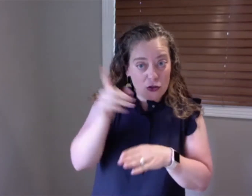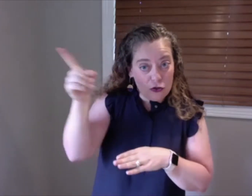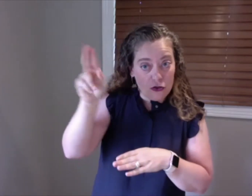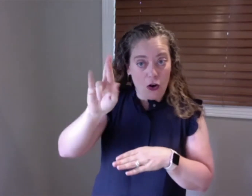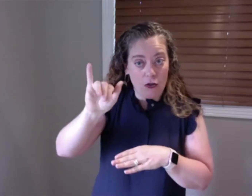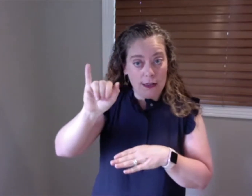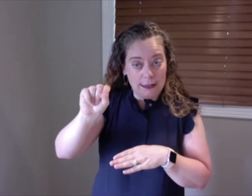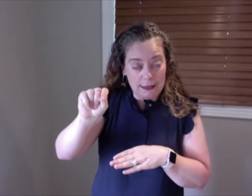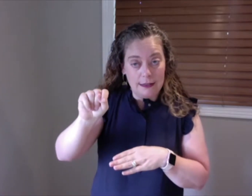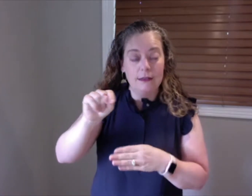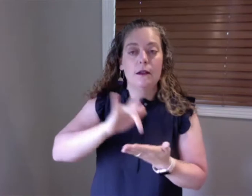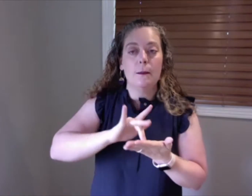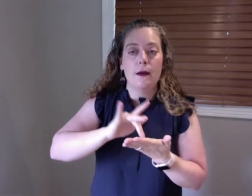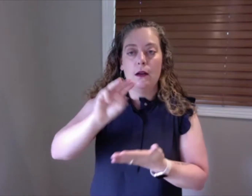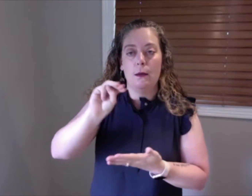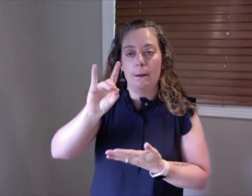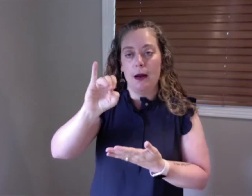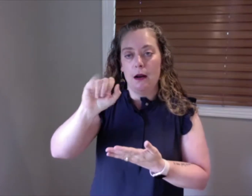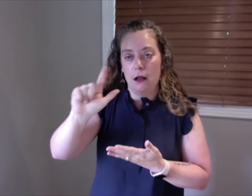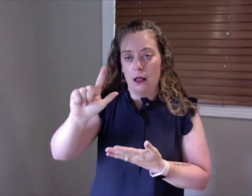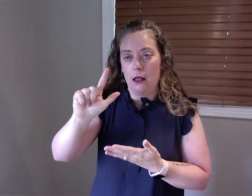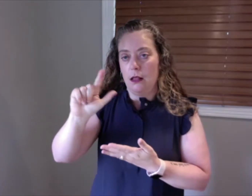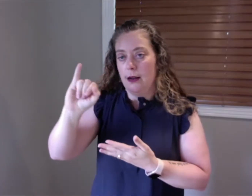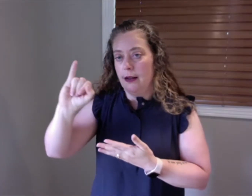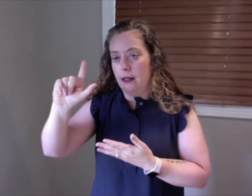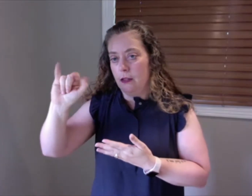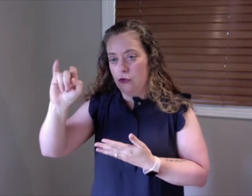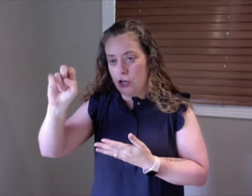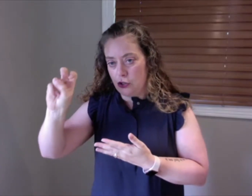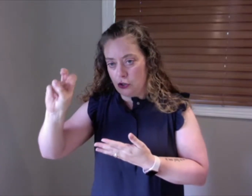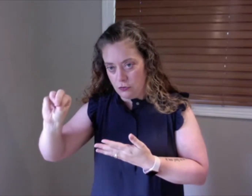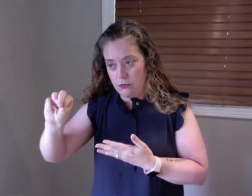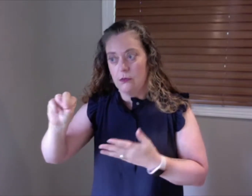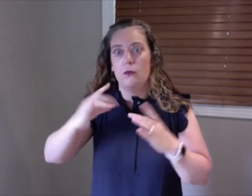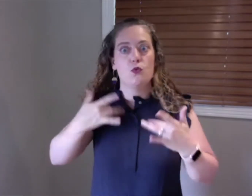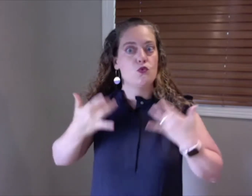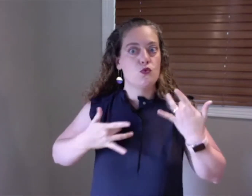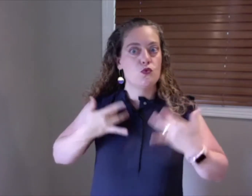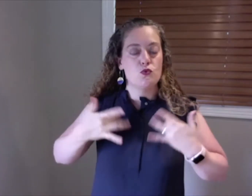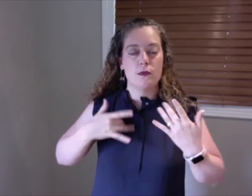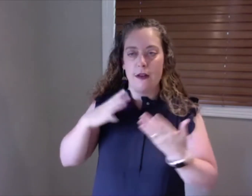I found out that RIT had a major in medical illustration and I was so